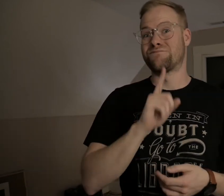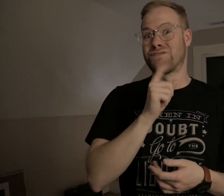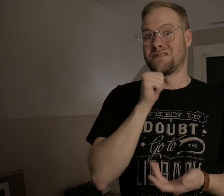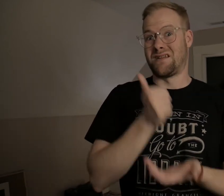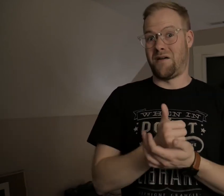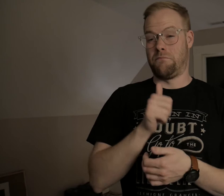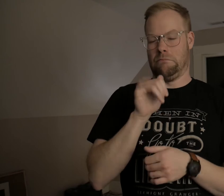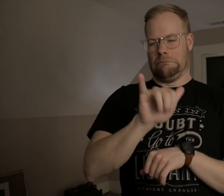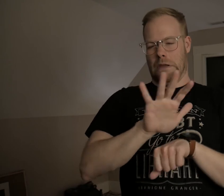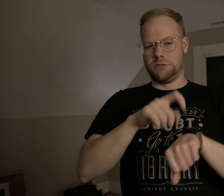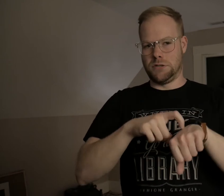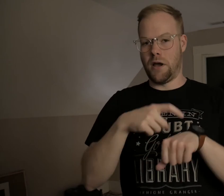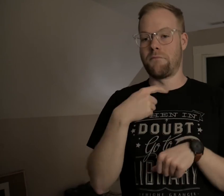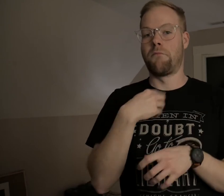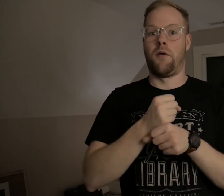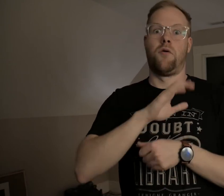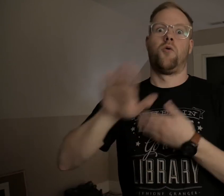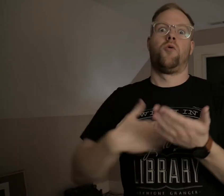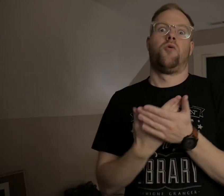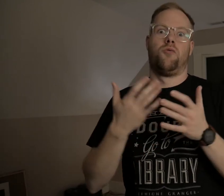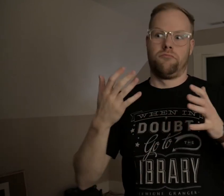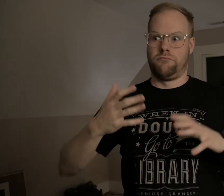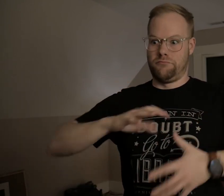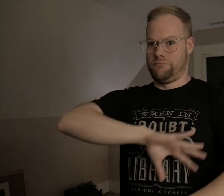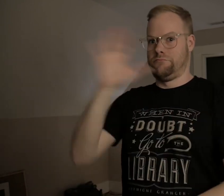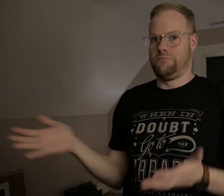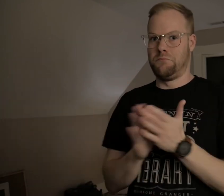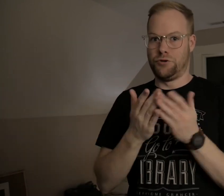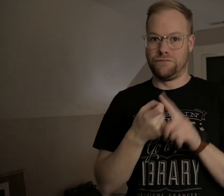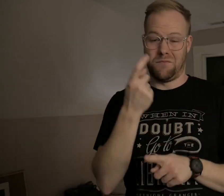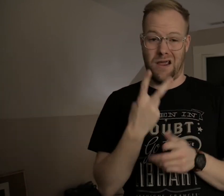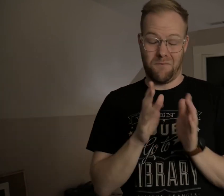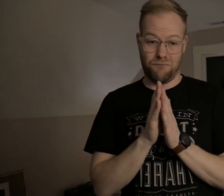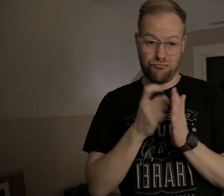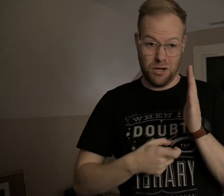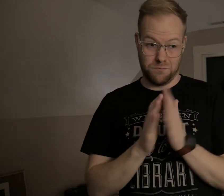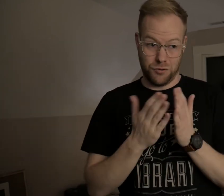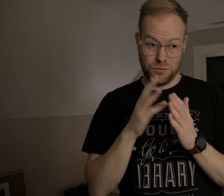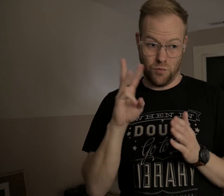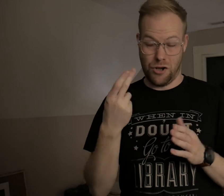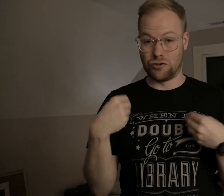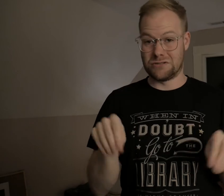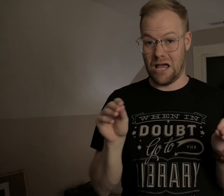And it sure doesn’t help that at the time, I got a whole bunch from a Half Price Books warehouse sale.